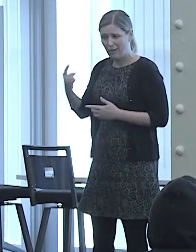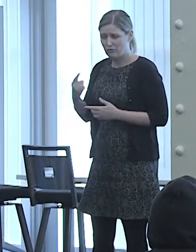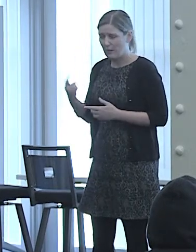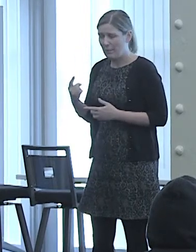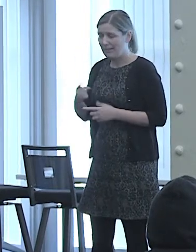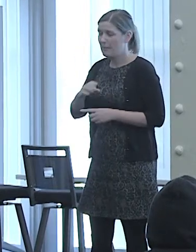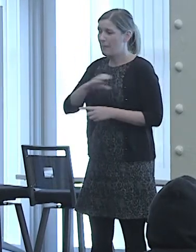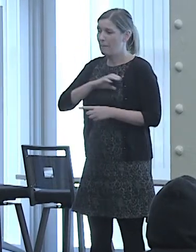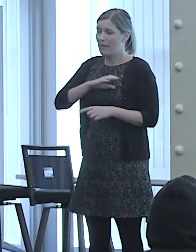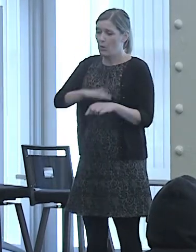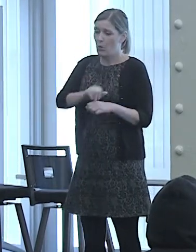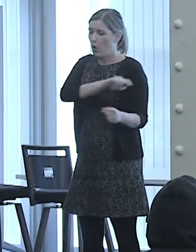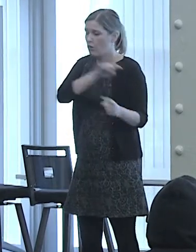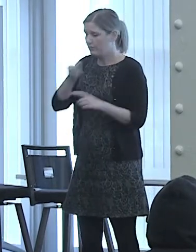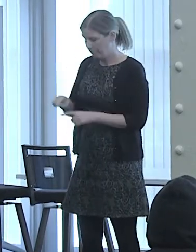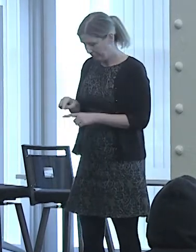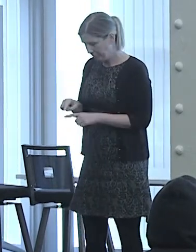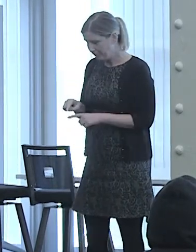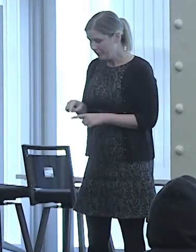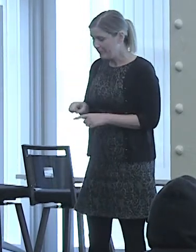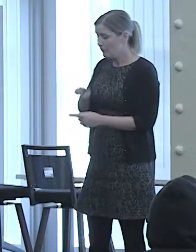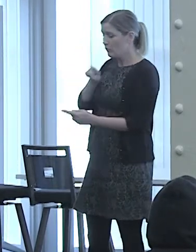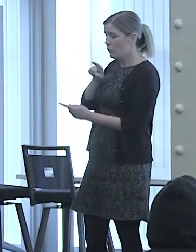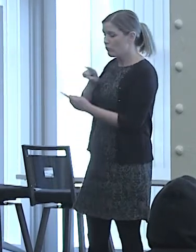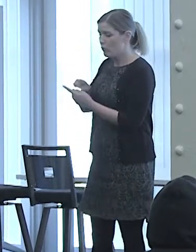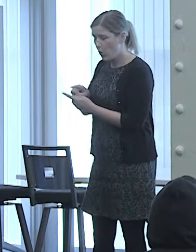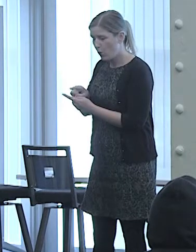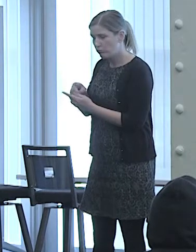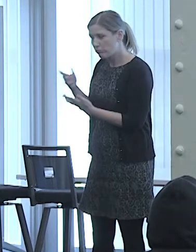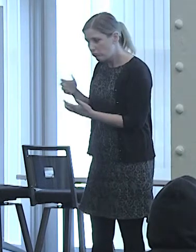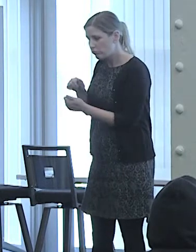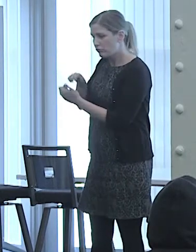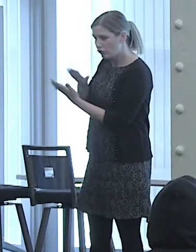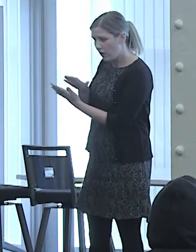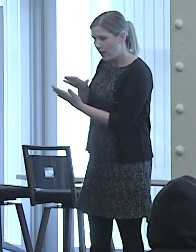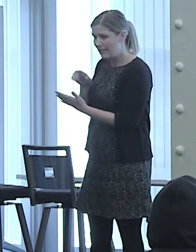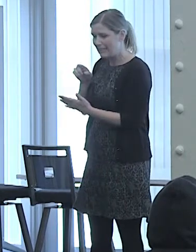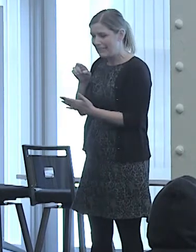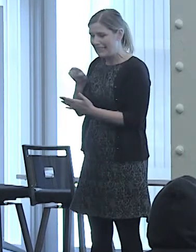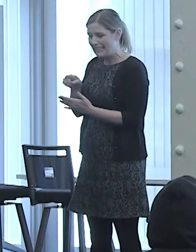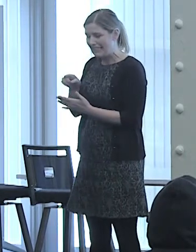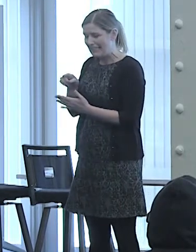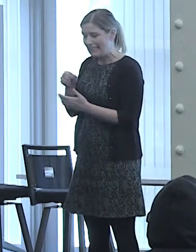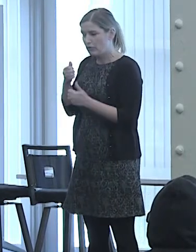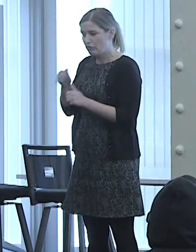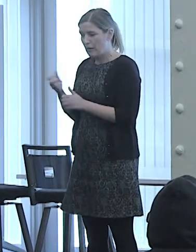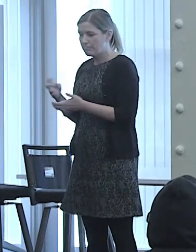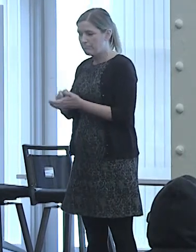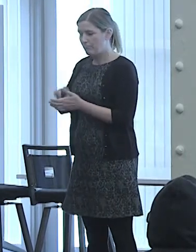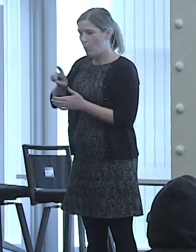So the police were called on Neli Latson, they came, they approached him, they confronted him. He panicked and tried to walk away.